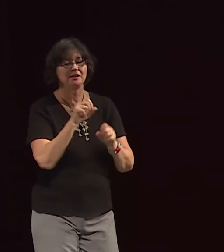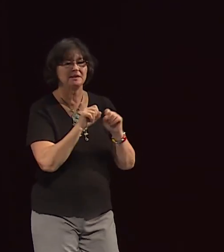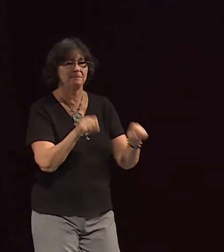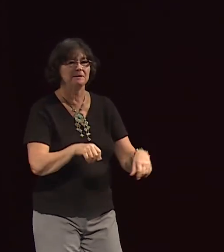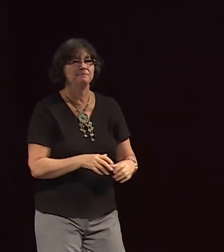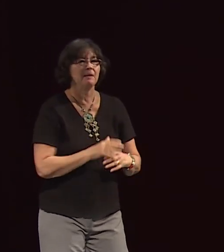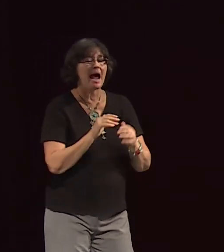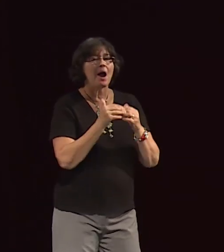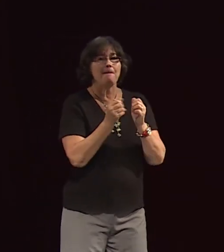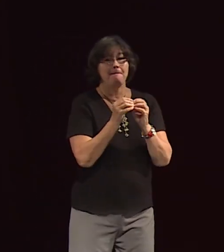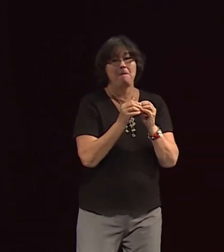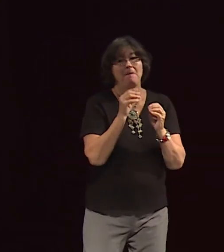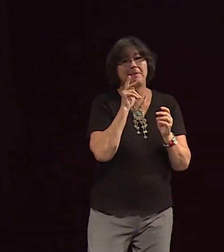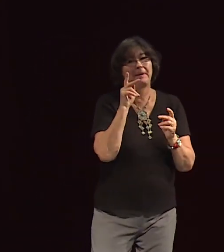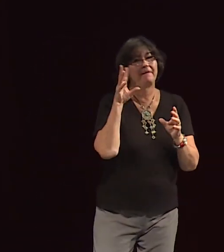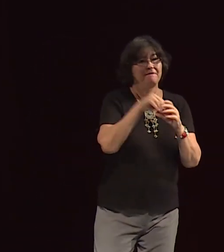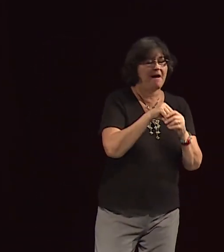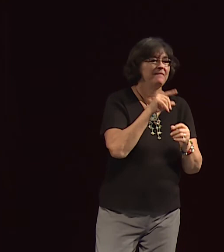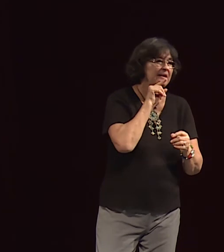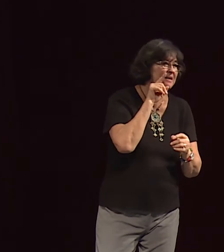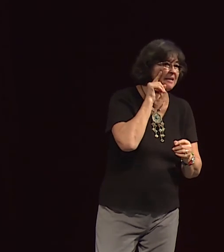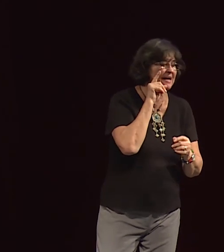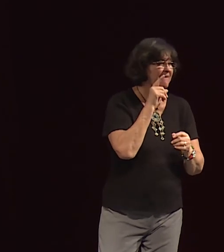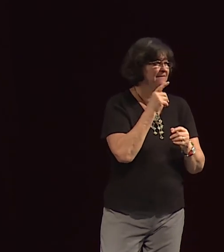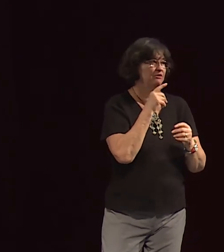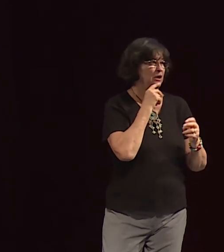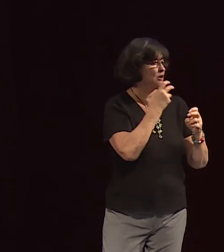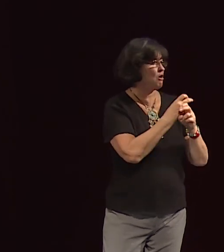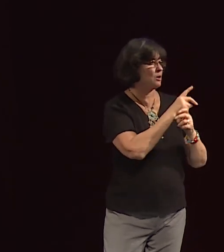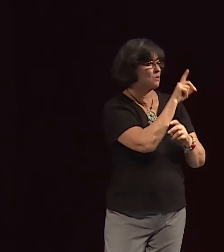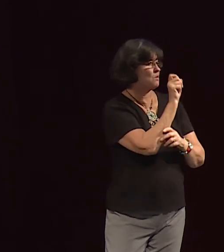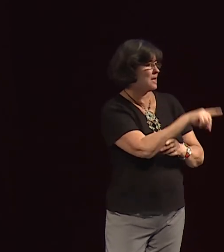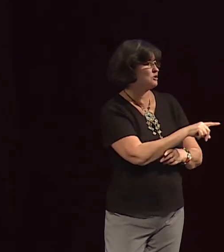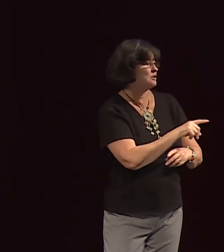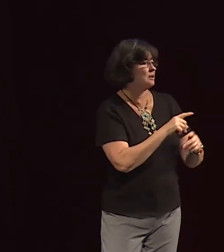to set up a better education system for the deaf individuals in their home country.